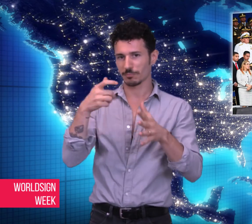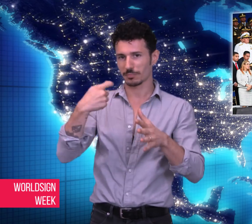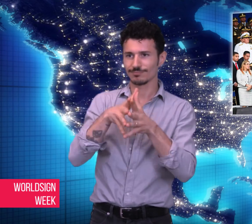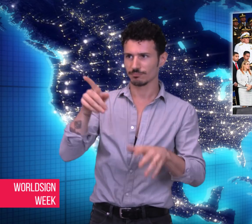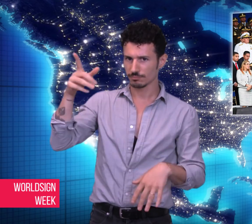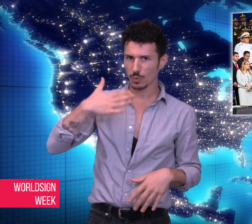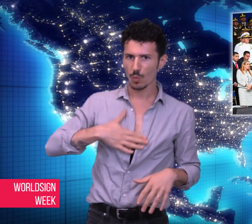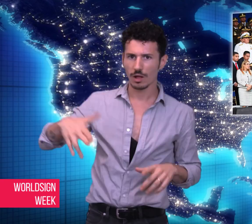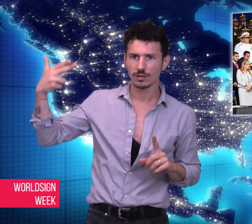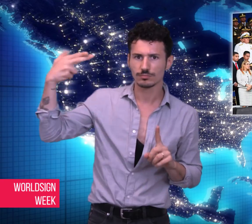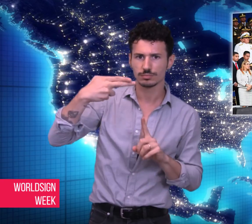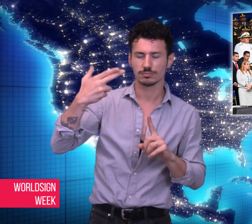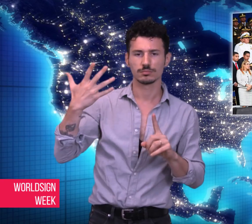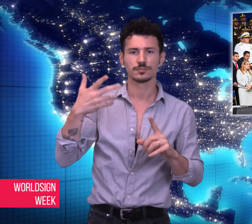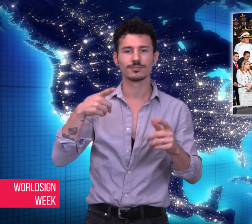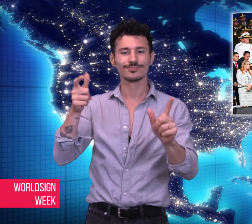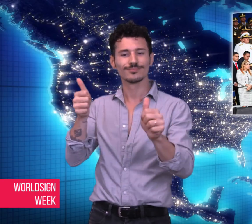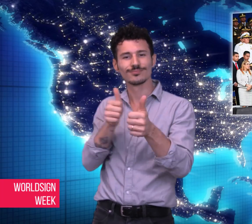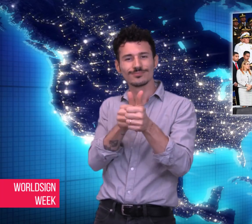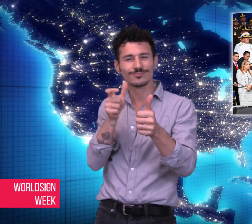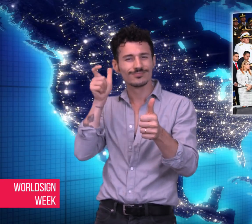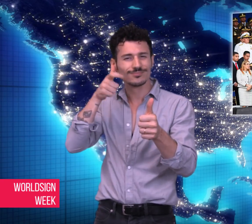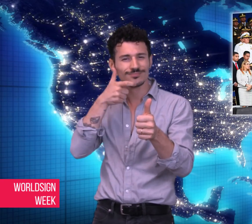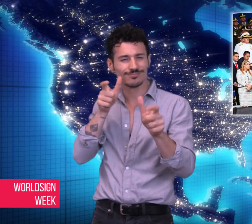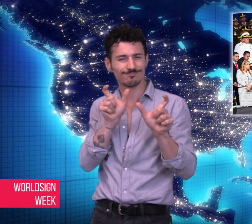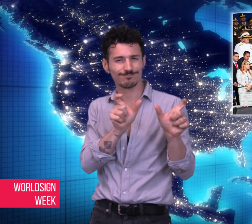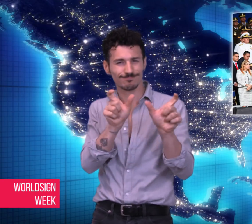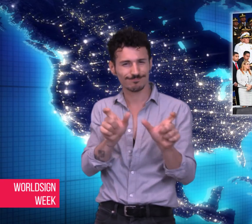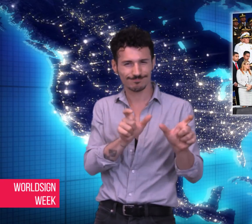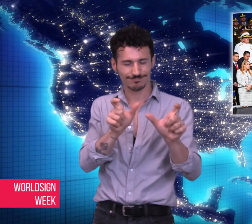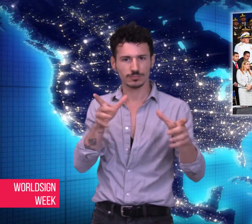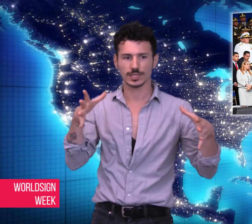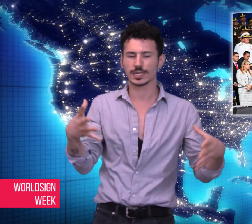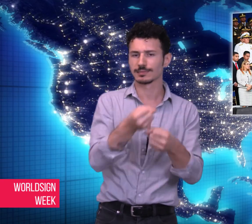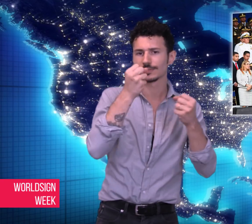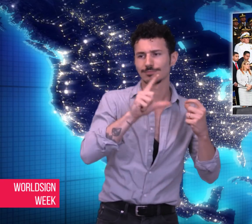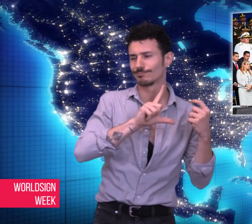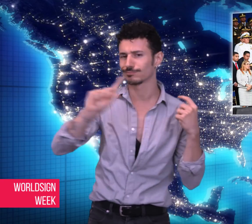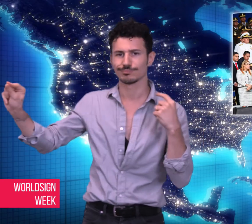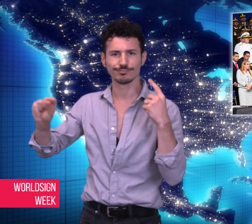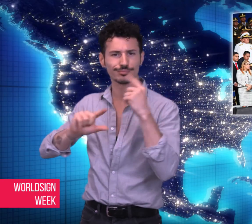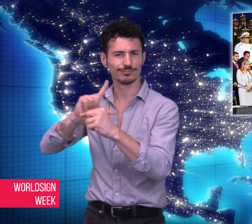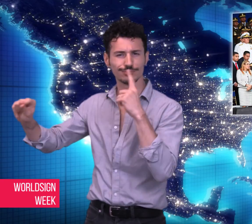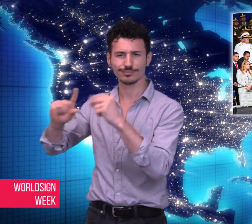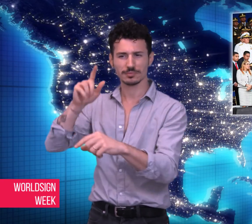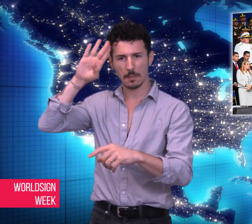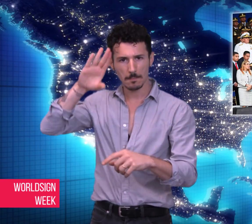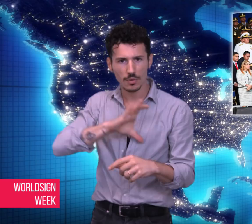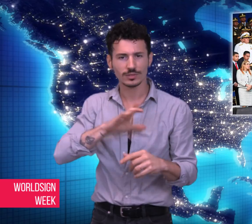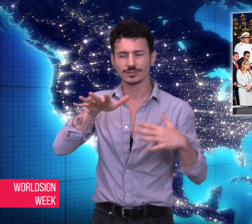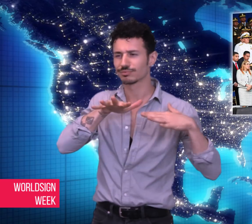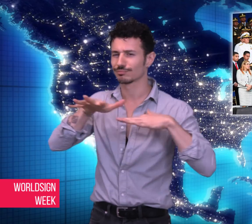afterwards. Bodyguards quickly escorted Maduro away as uniformed